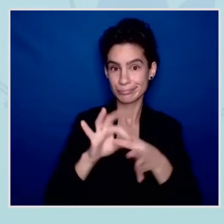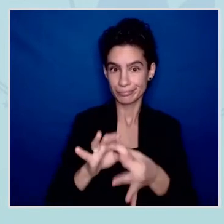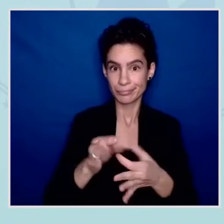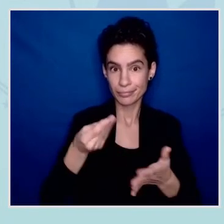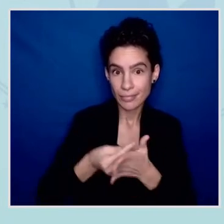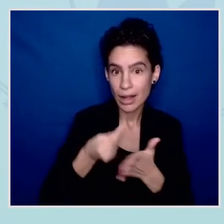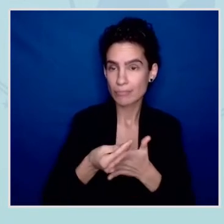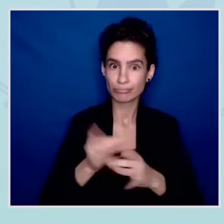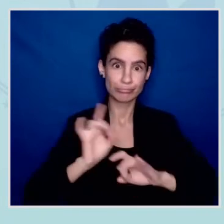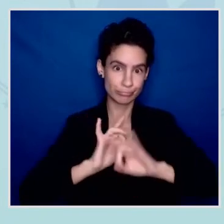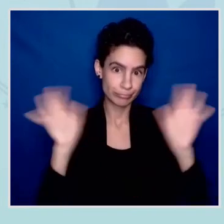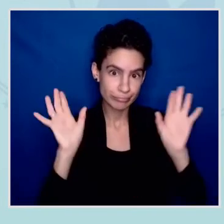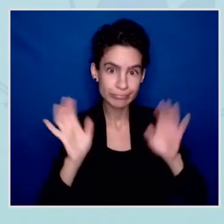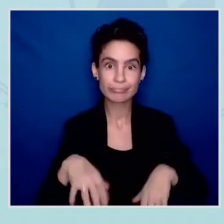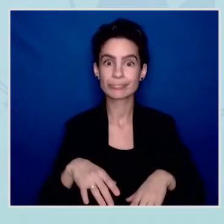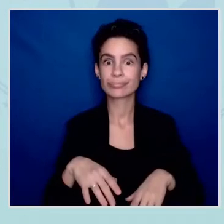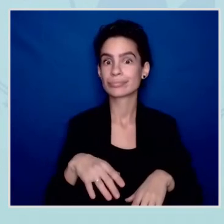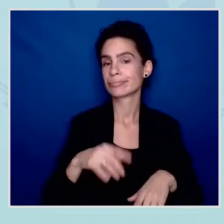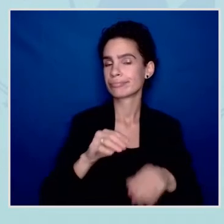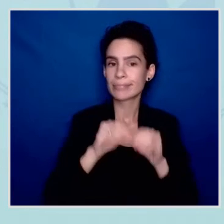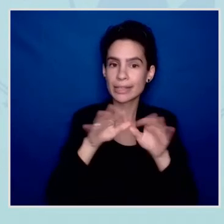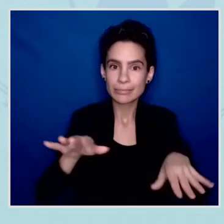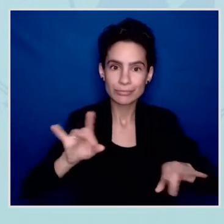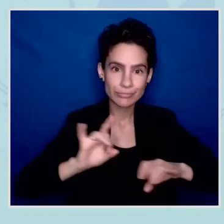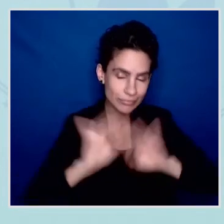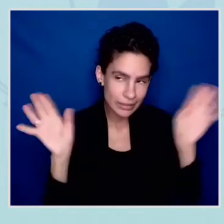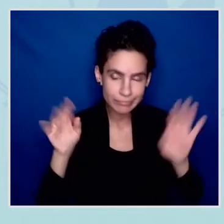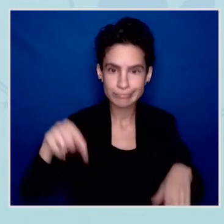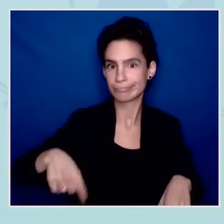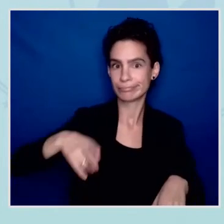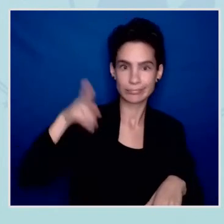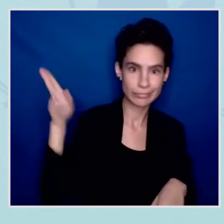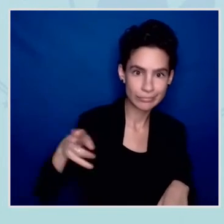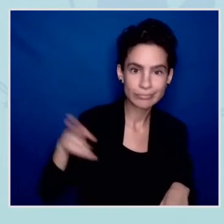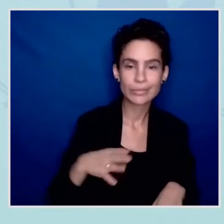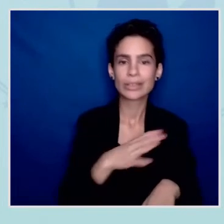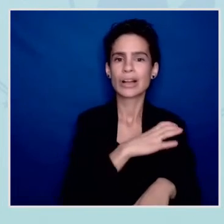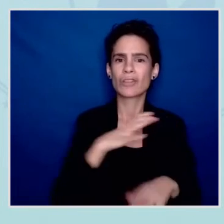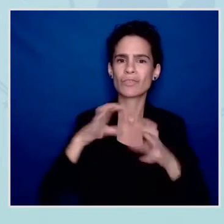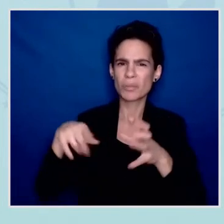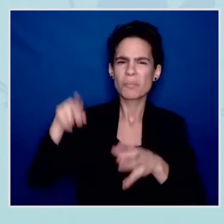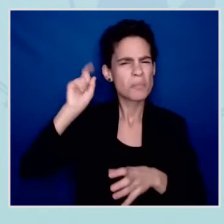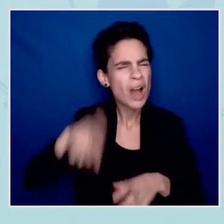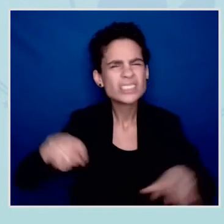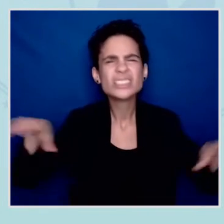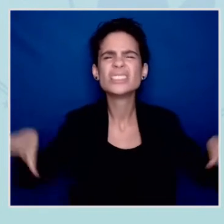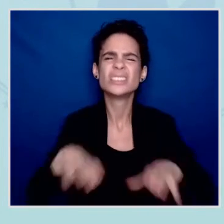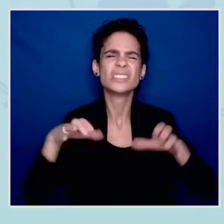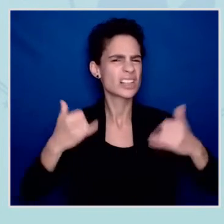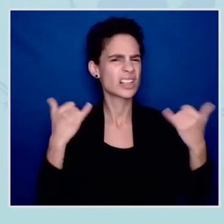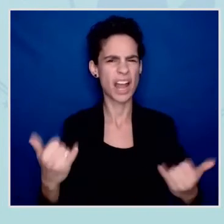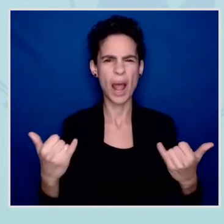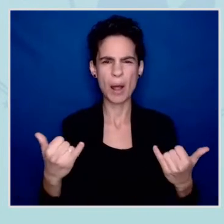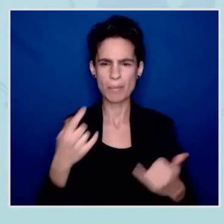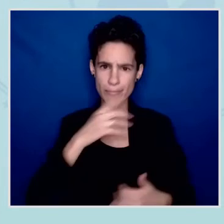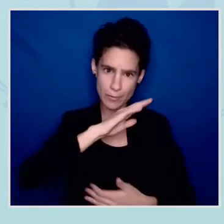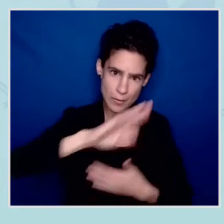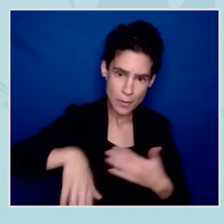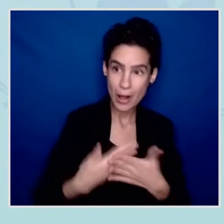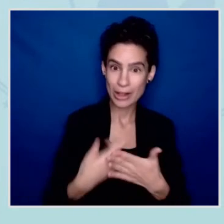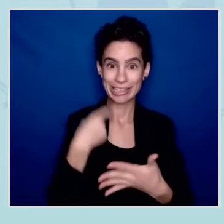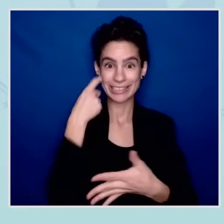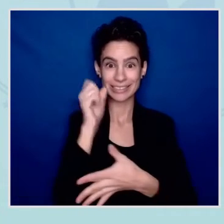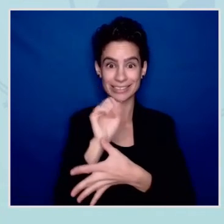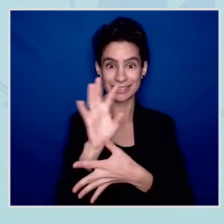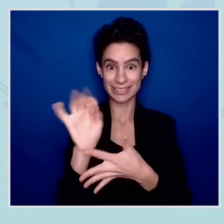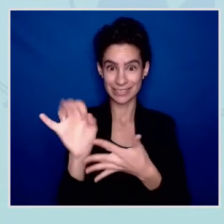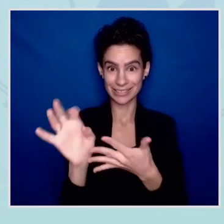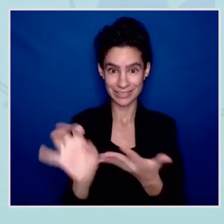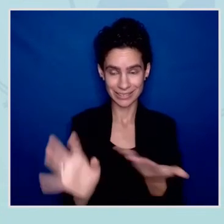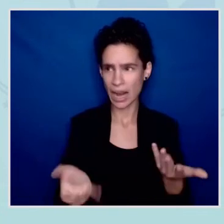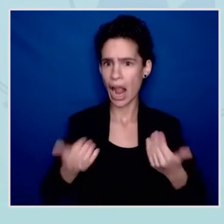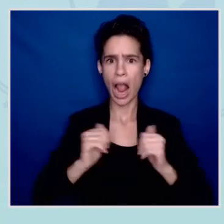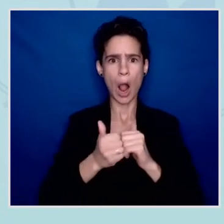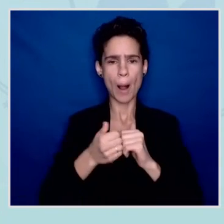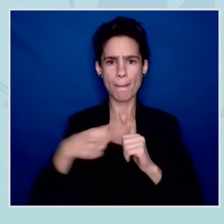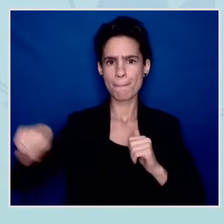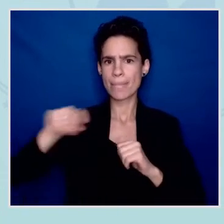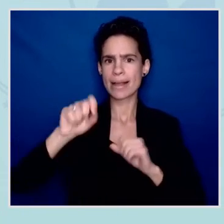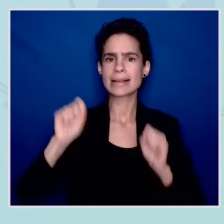THE MIDST OF THE MOST ECONOMIC,